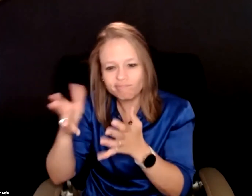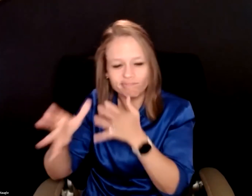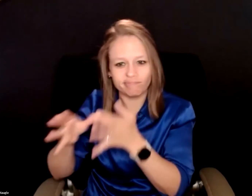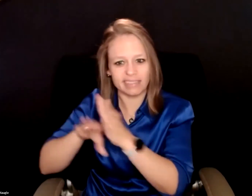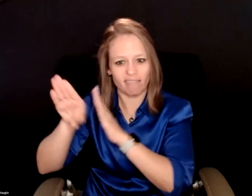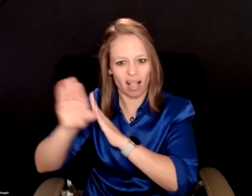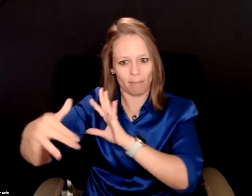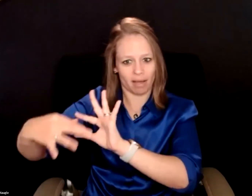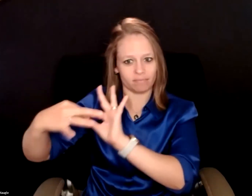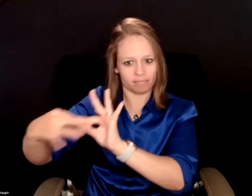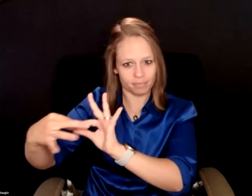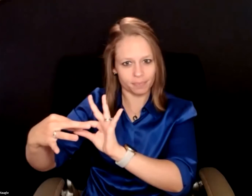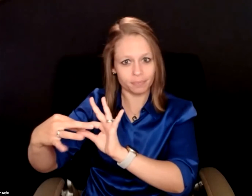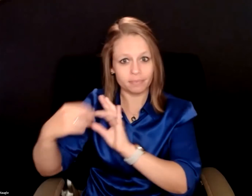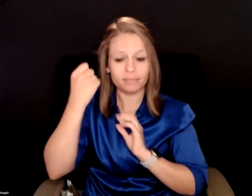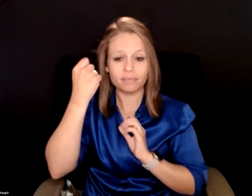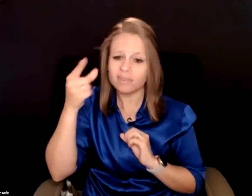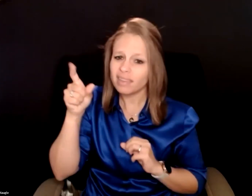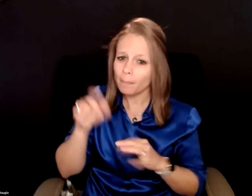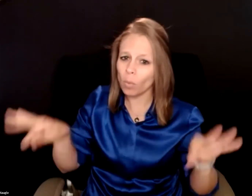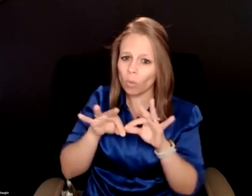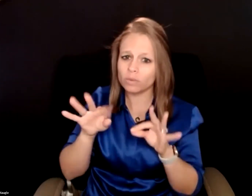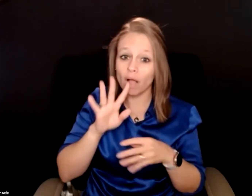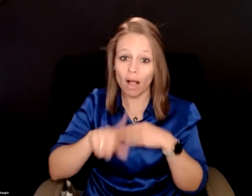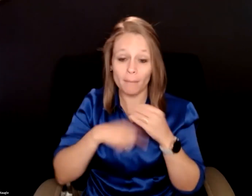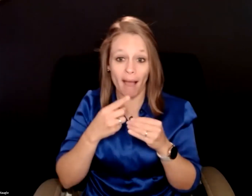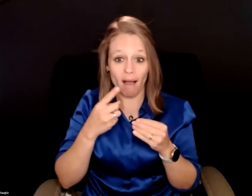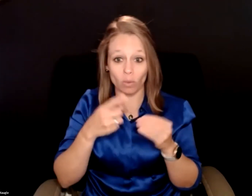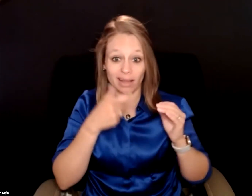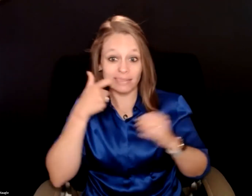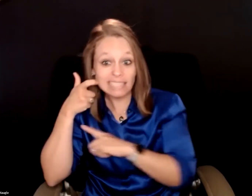A lot of people on both sides of the fence is not